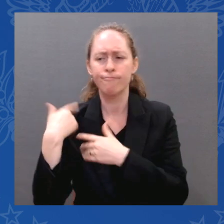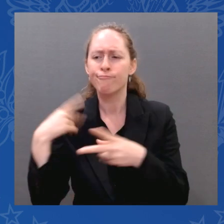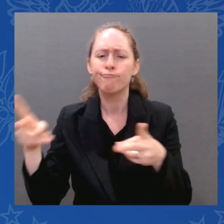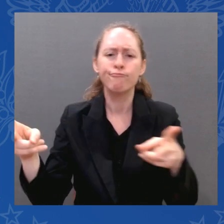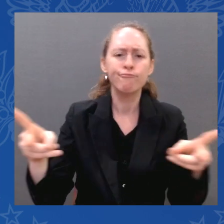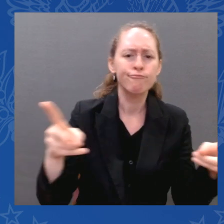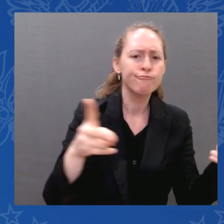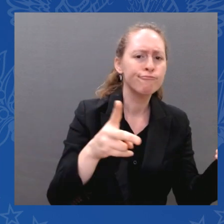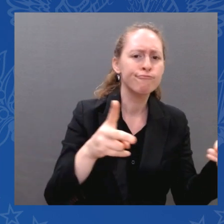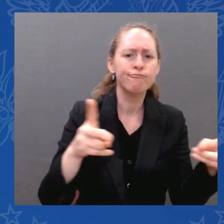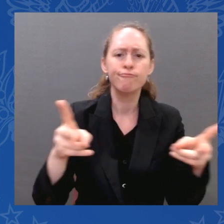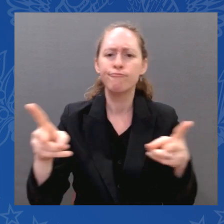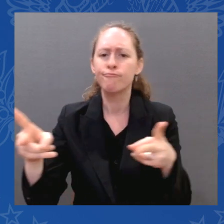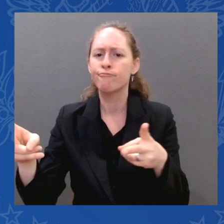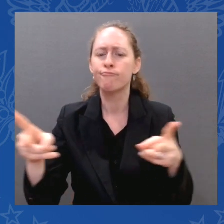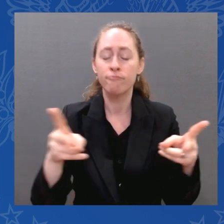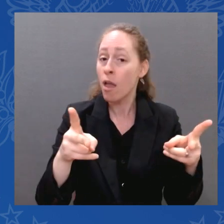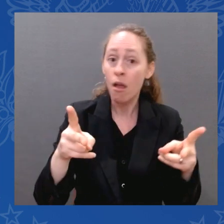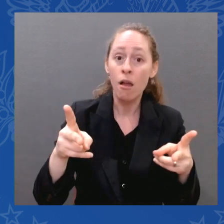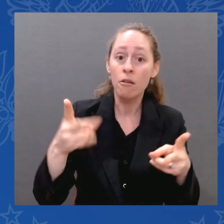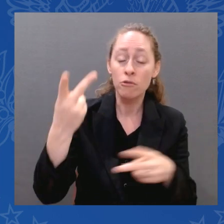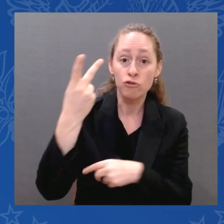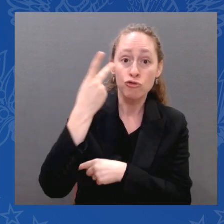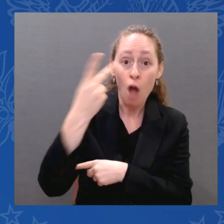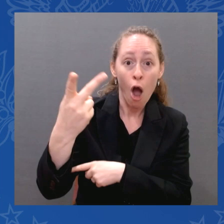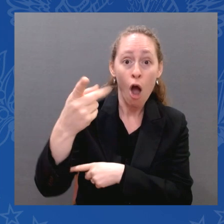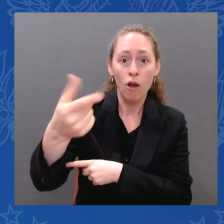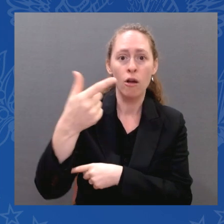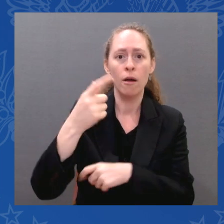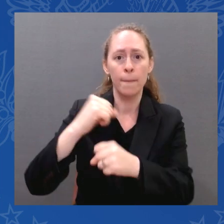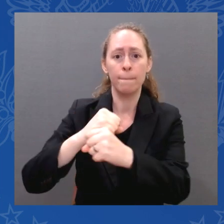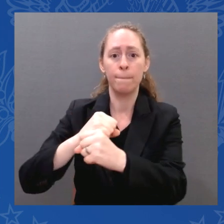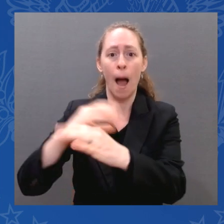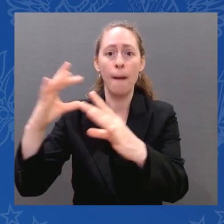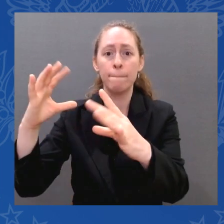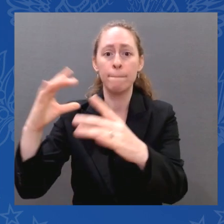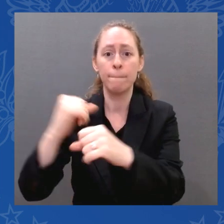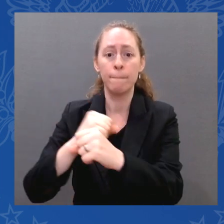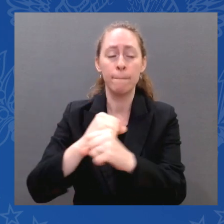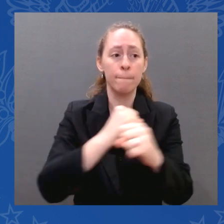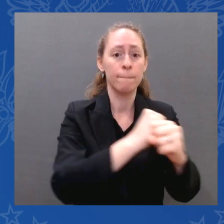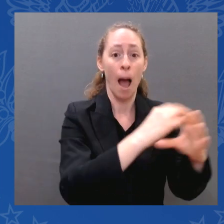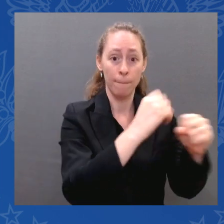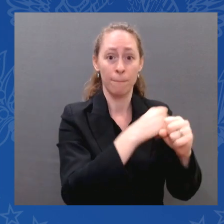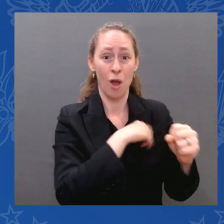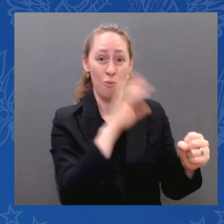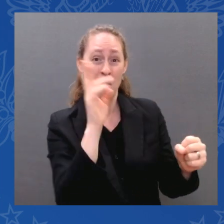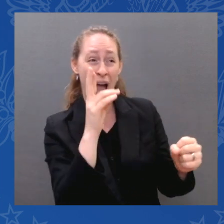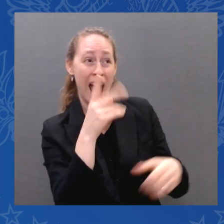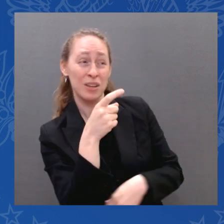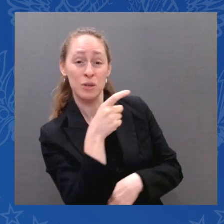As I prepare to return fire. A rocket hit me and separated my left arm from my body.